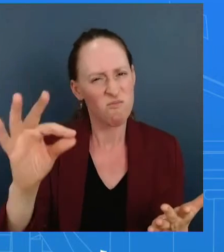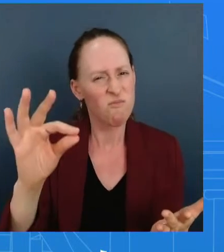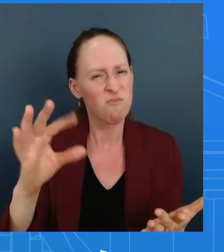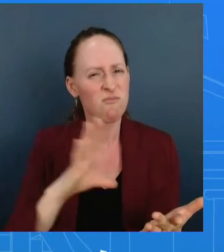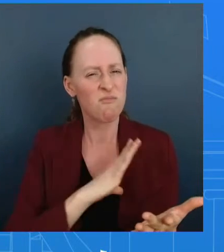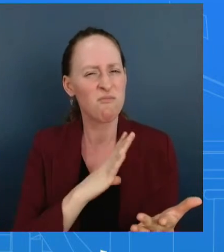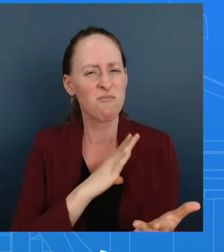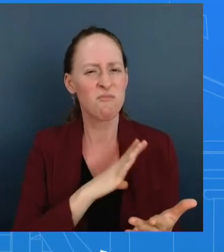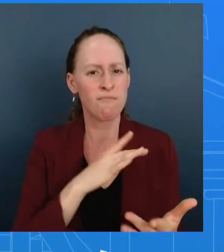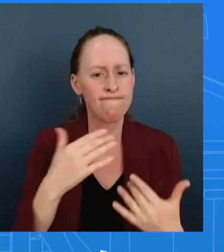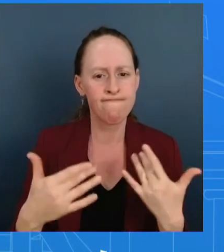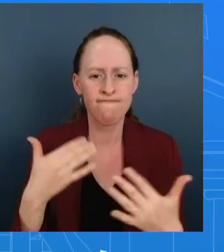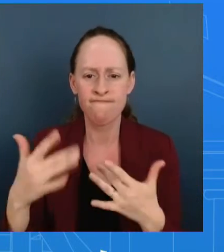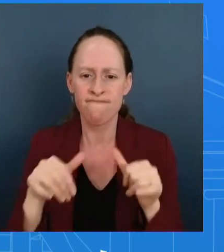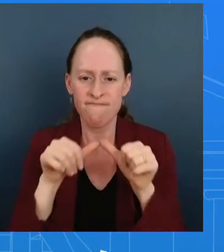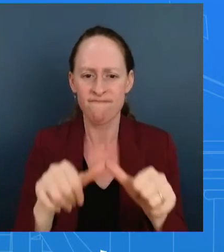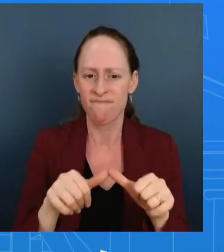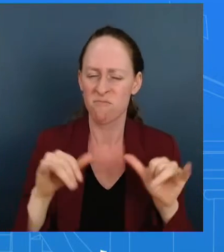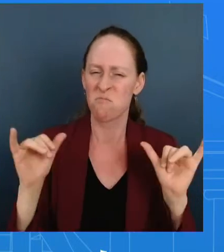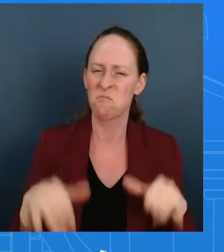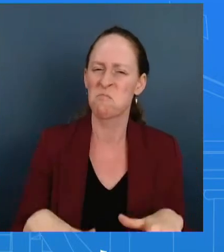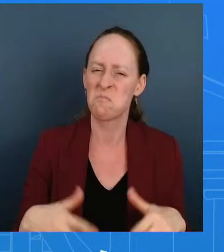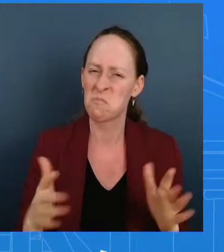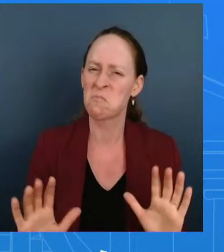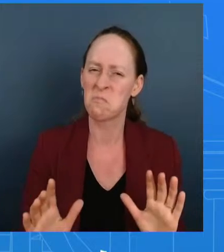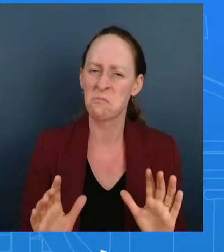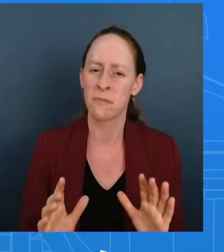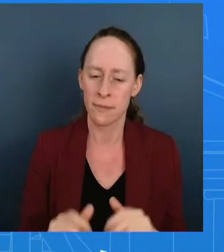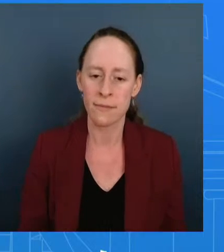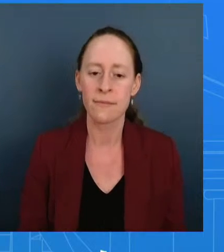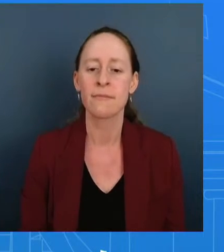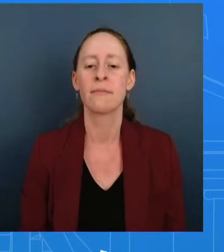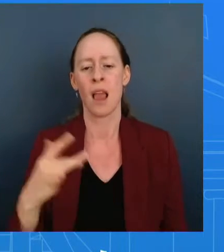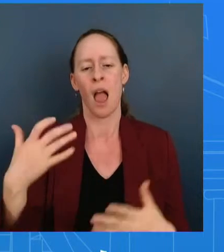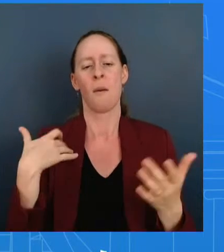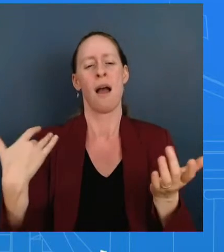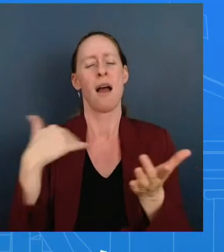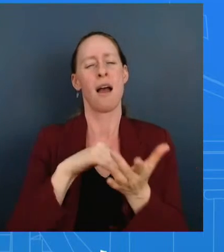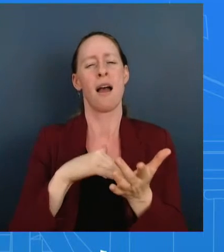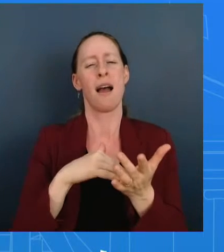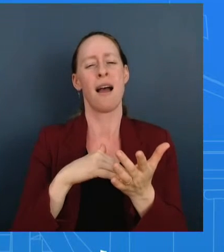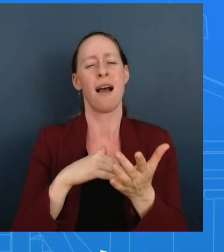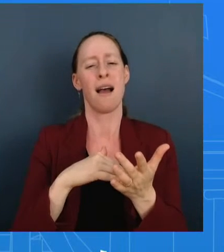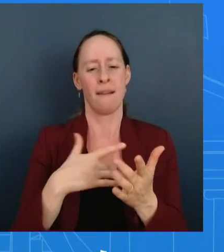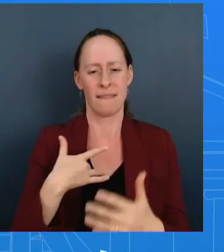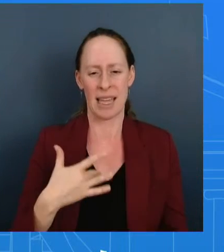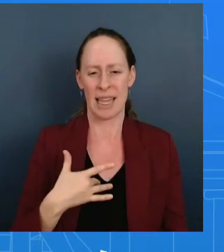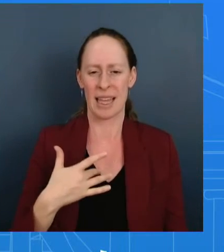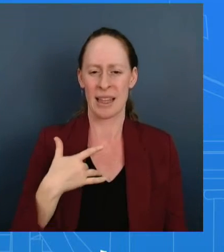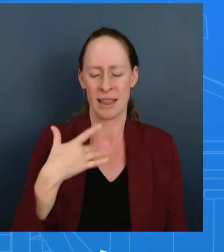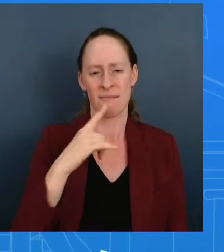I do want to -- I just want to take a step back for a second, because I do take offense to what Ed alluded to.